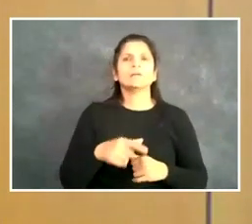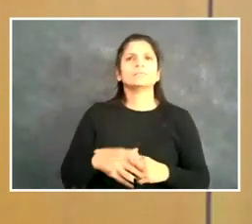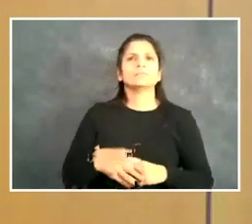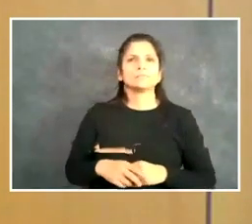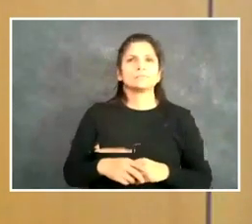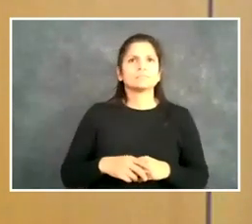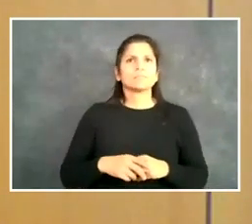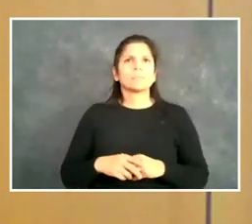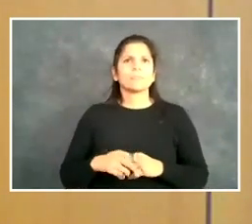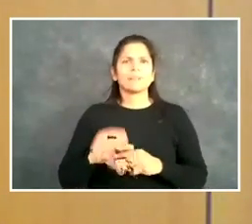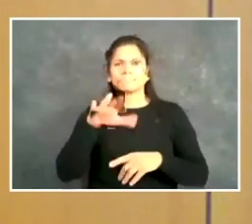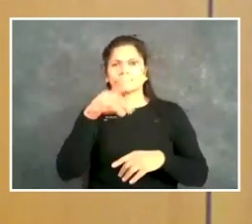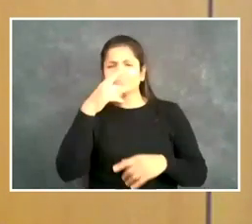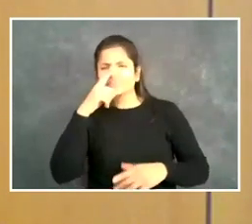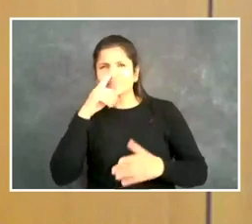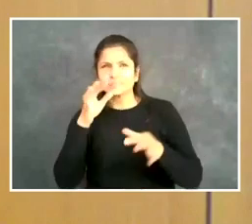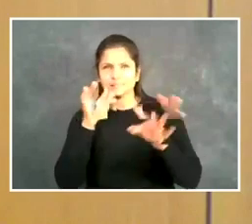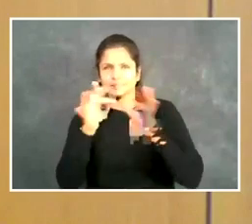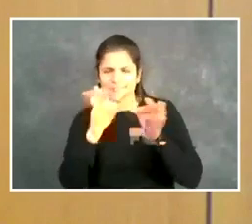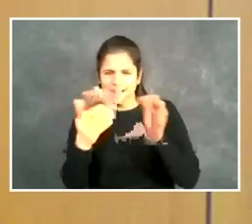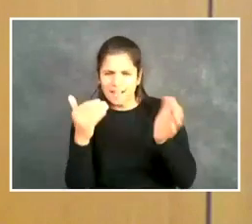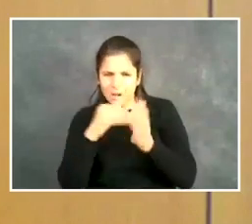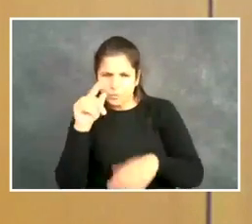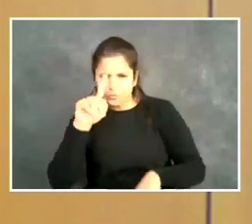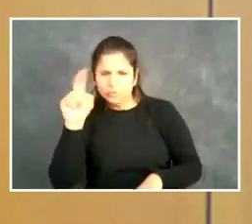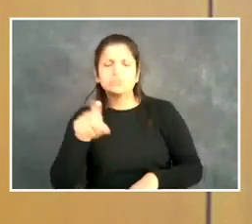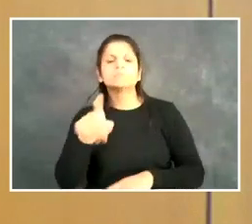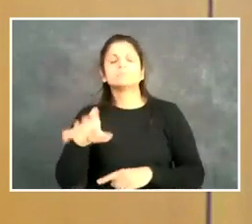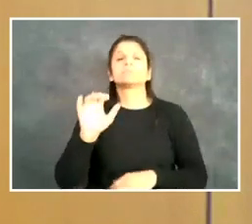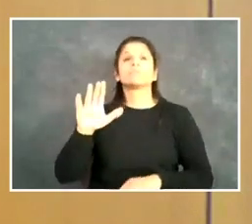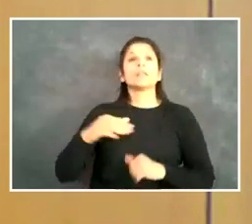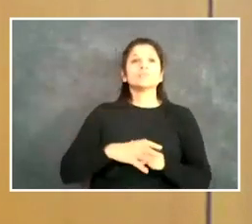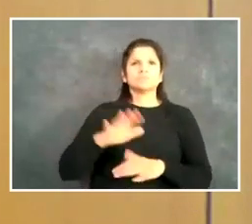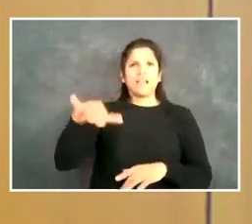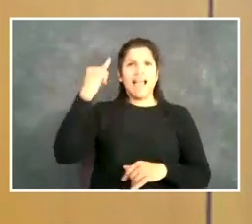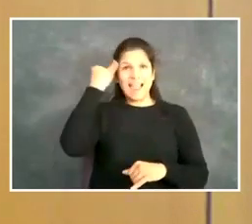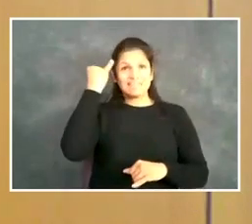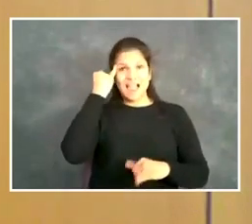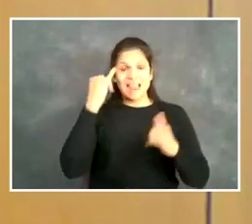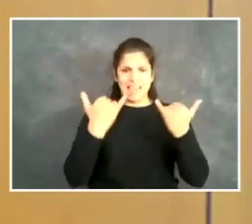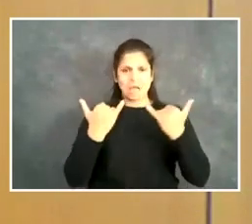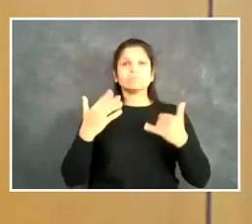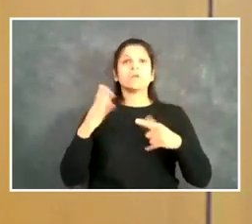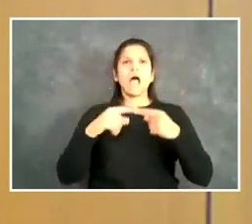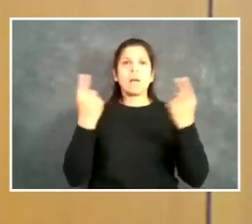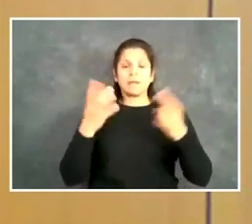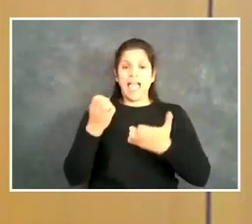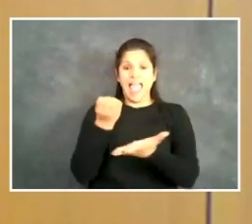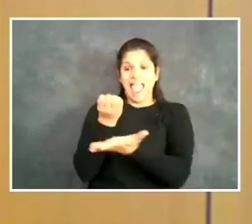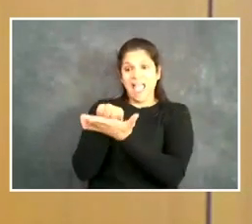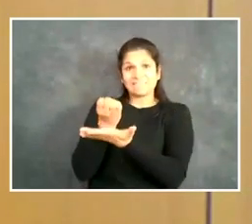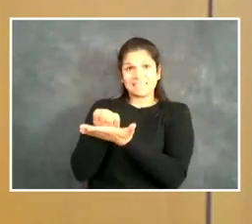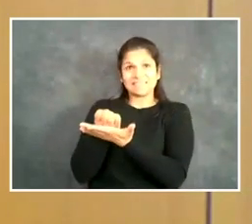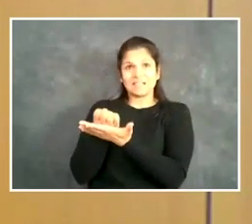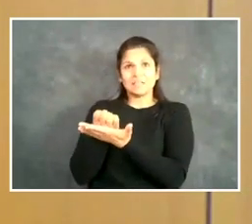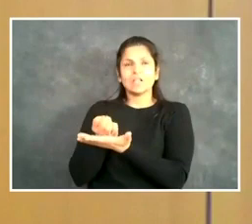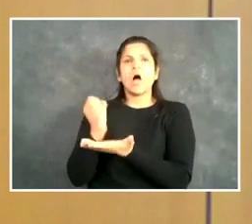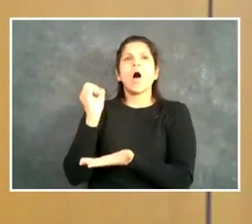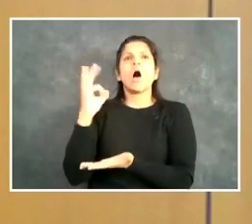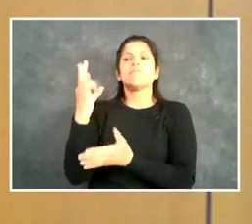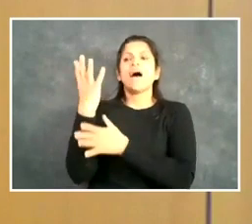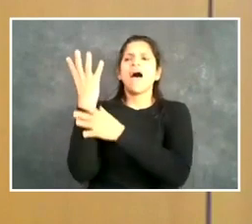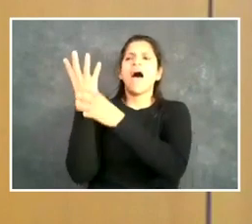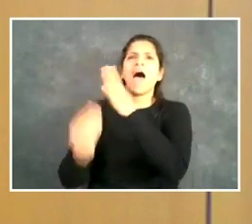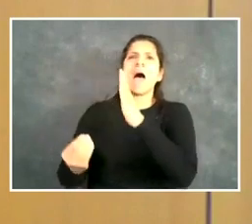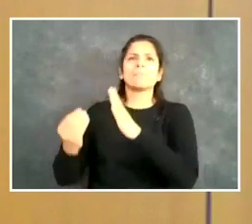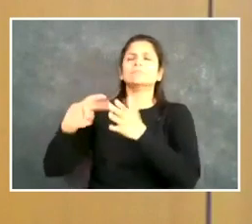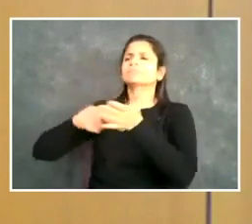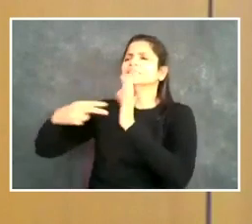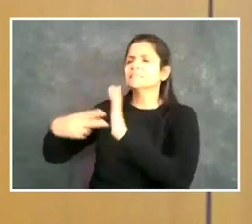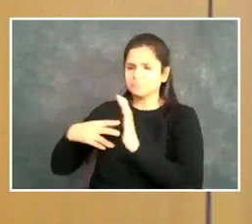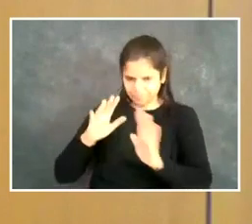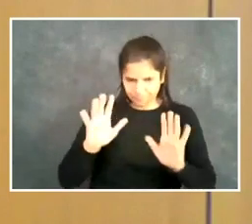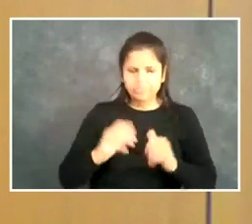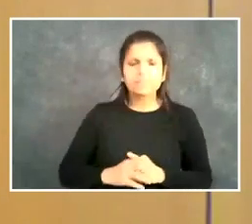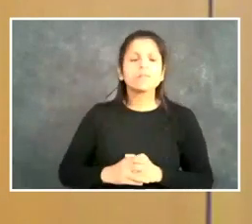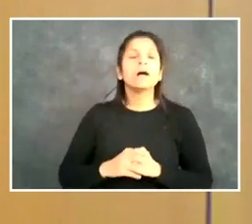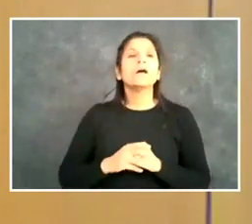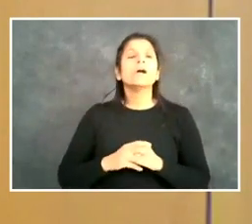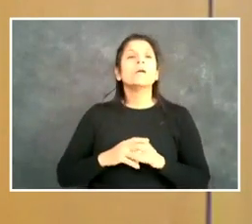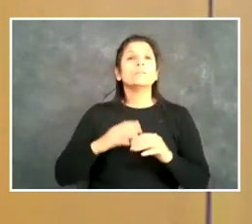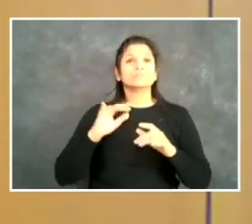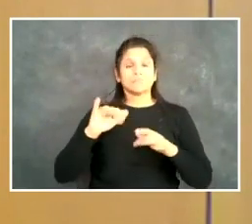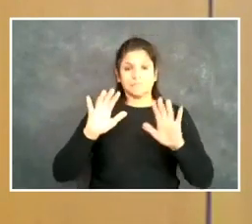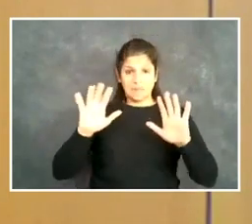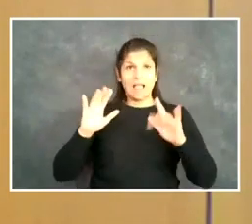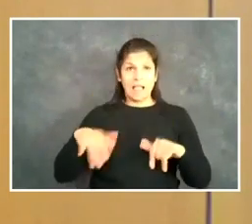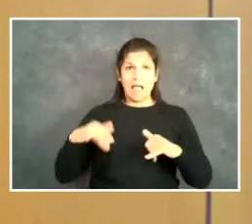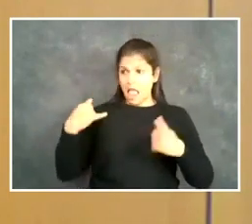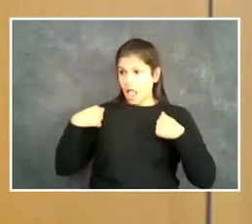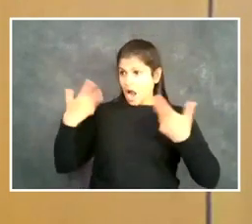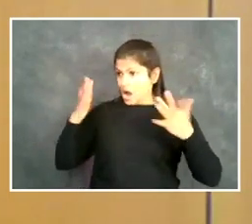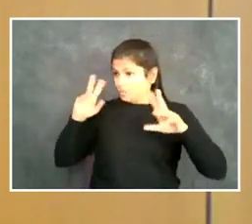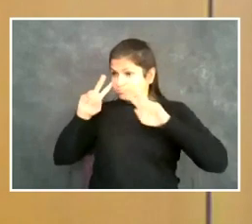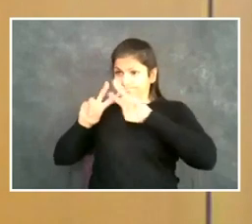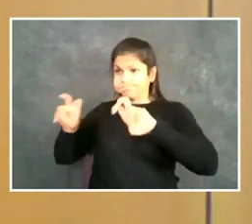CAN YOU HEAR ME? CAN YOU